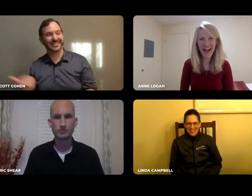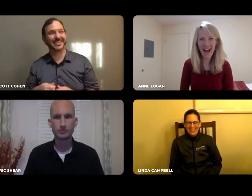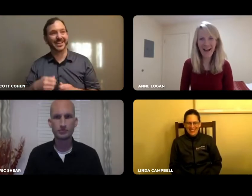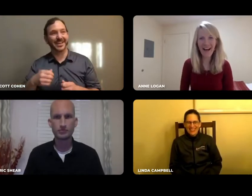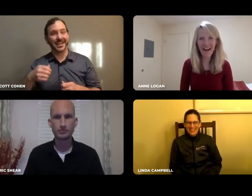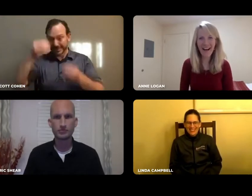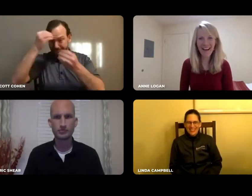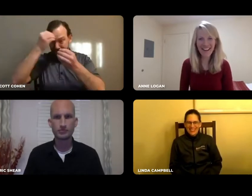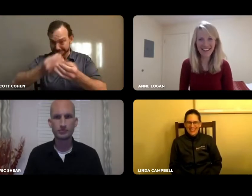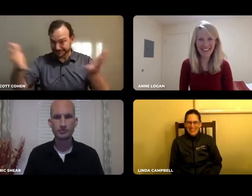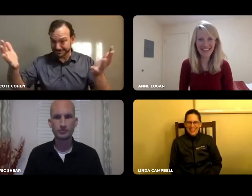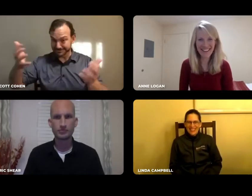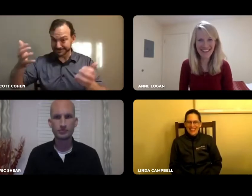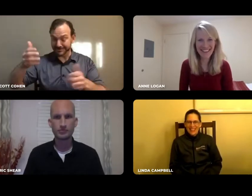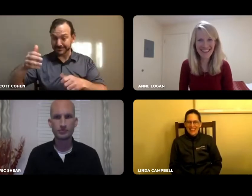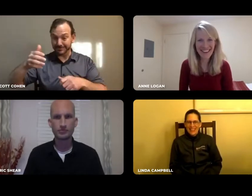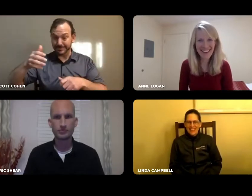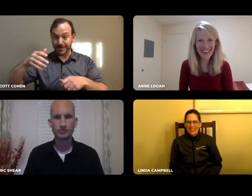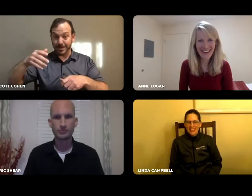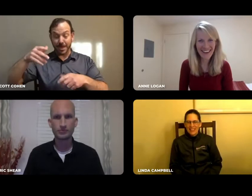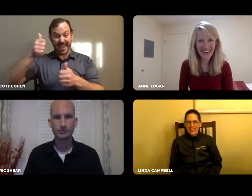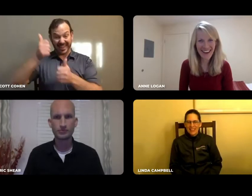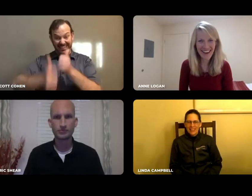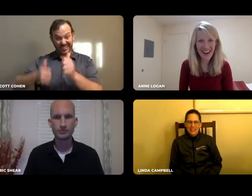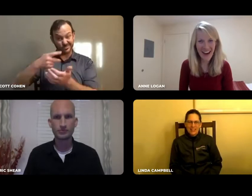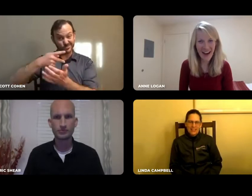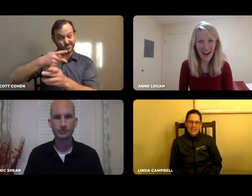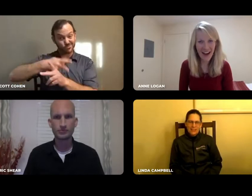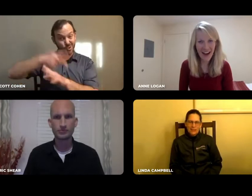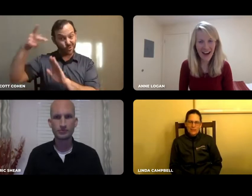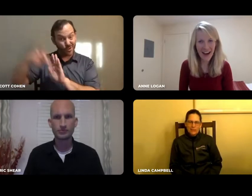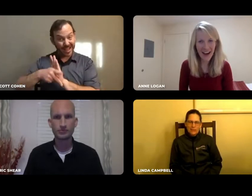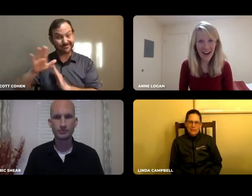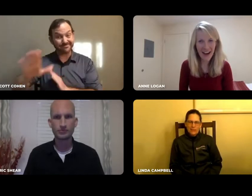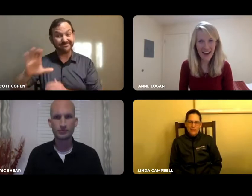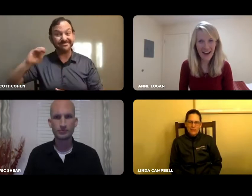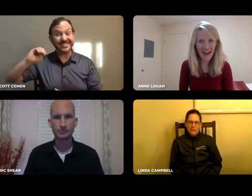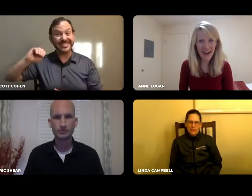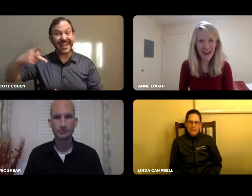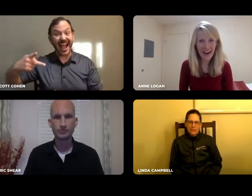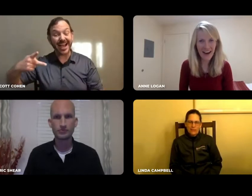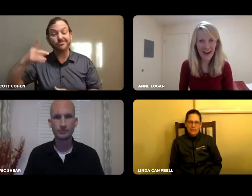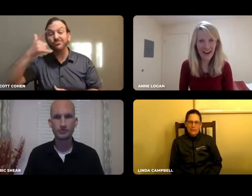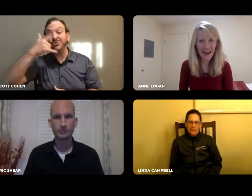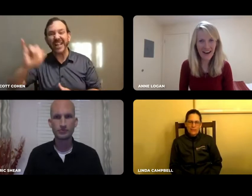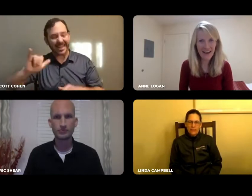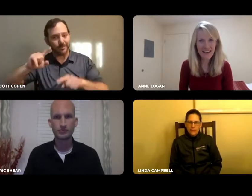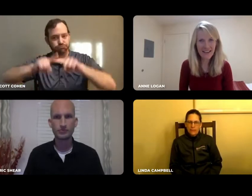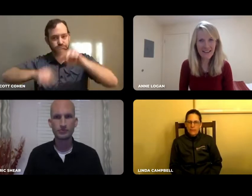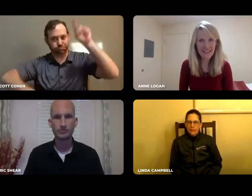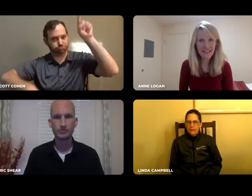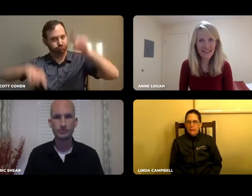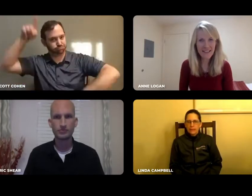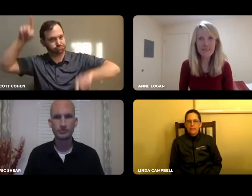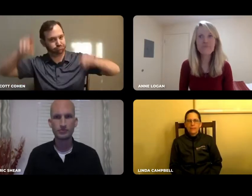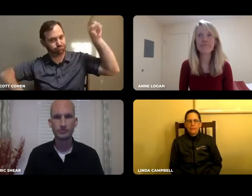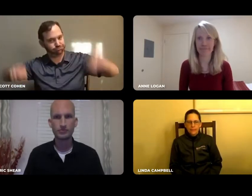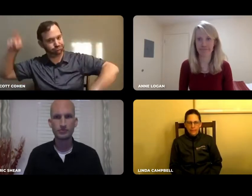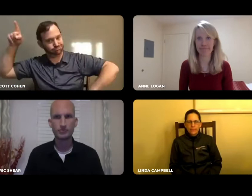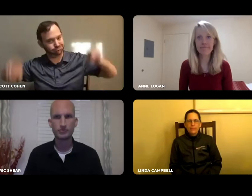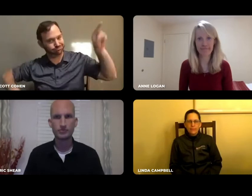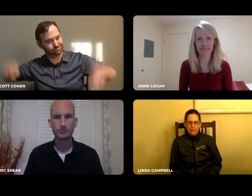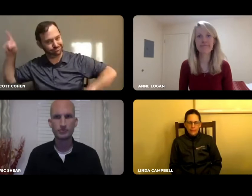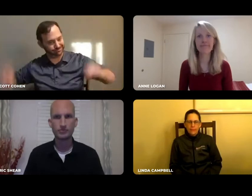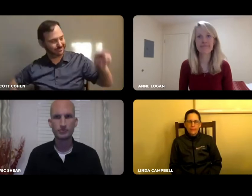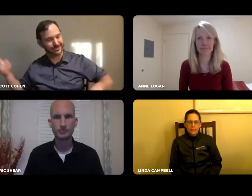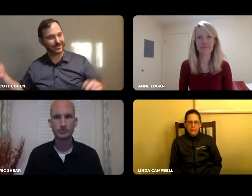wanted that explained for the audience Each field has its own comp...diverse!